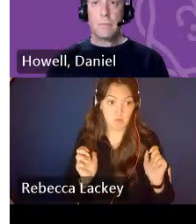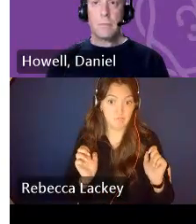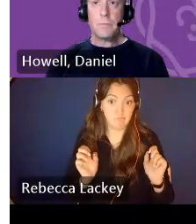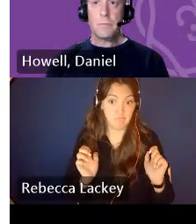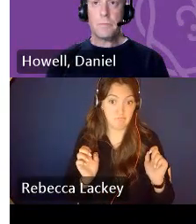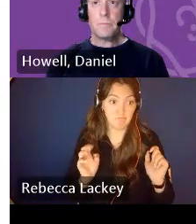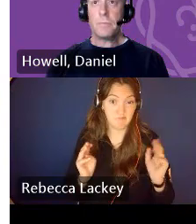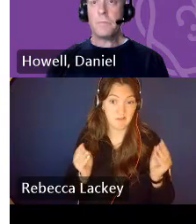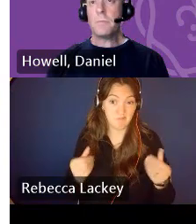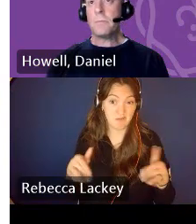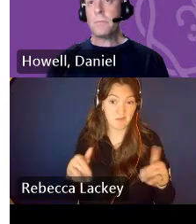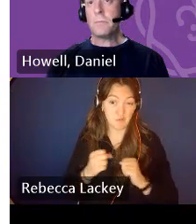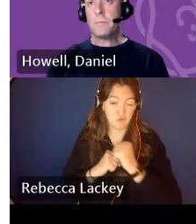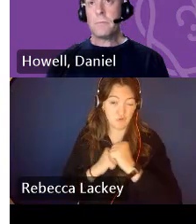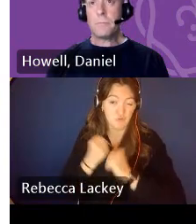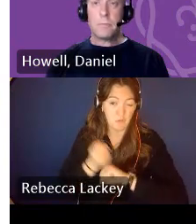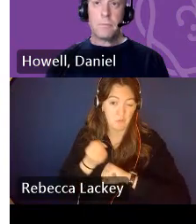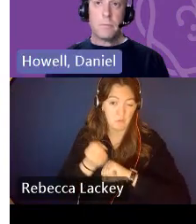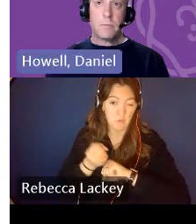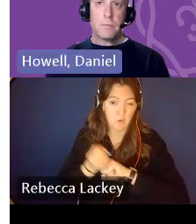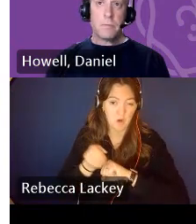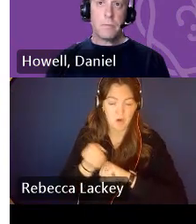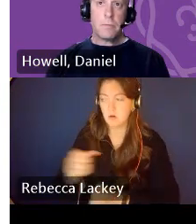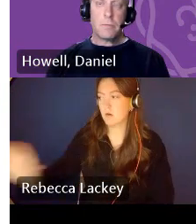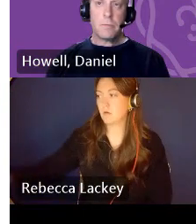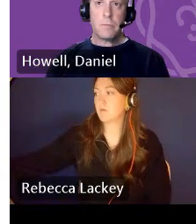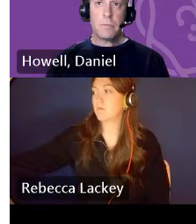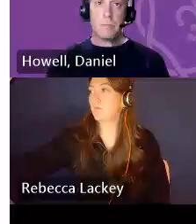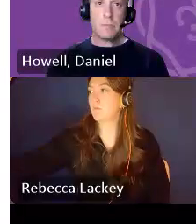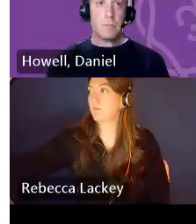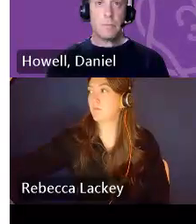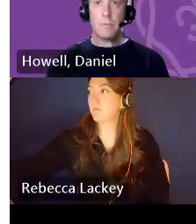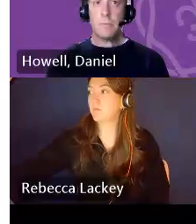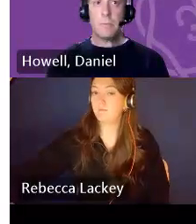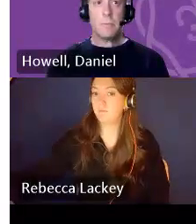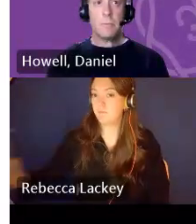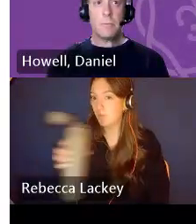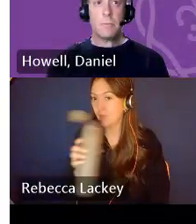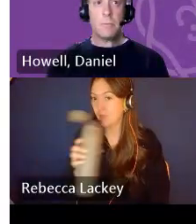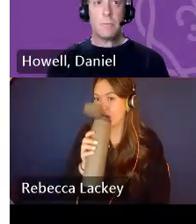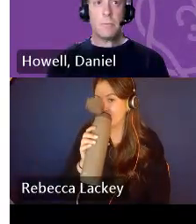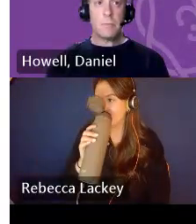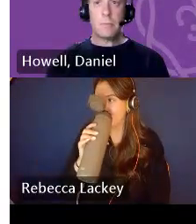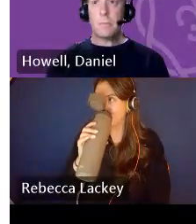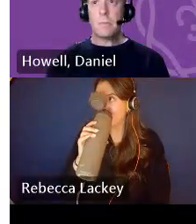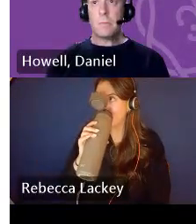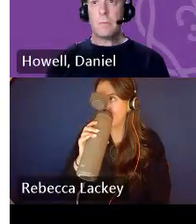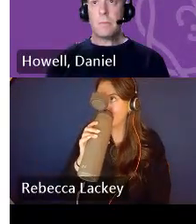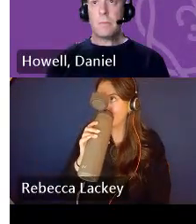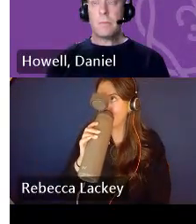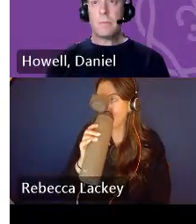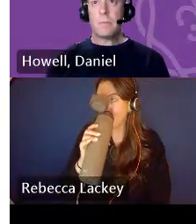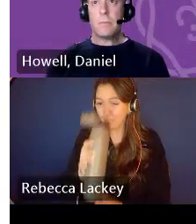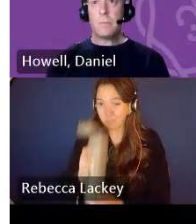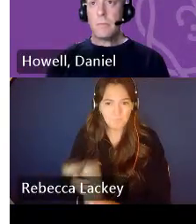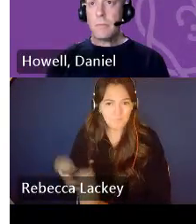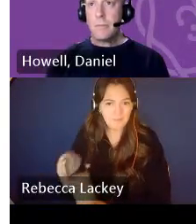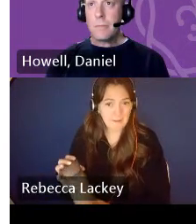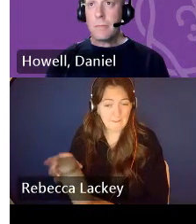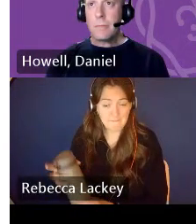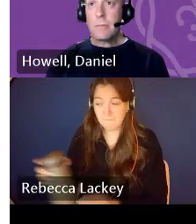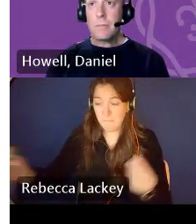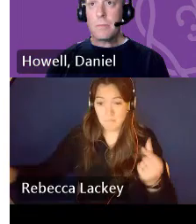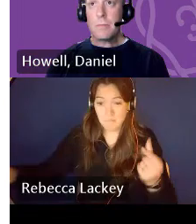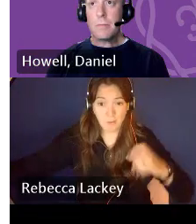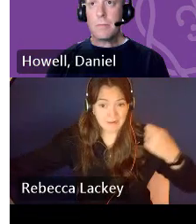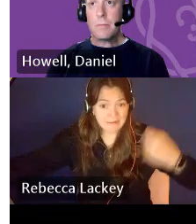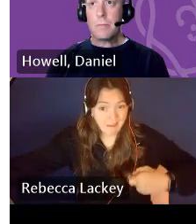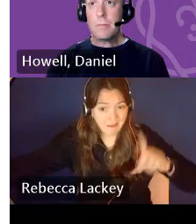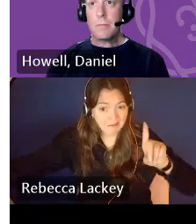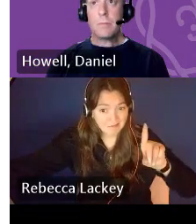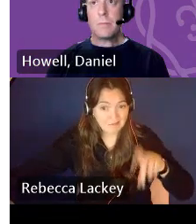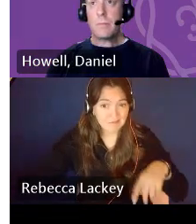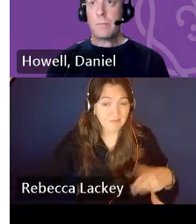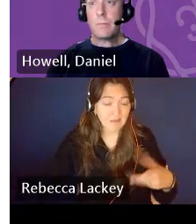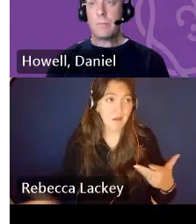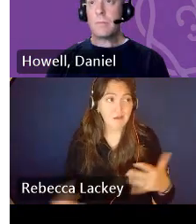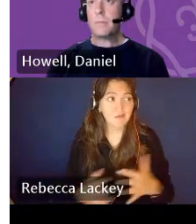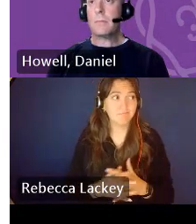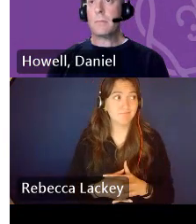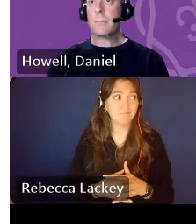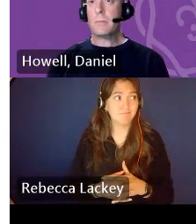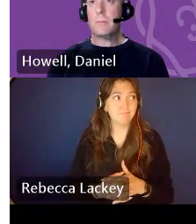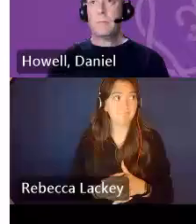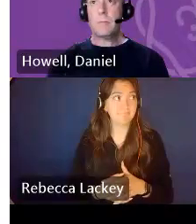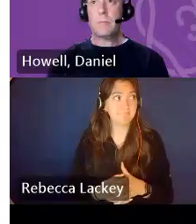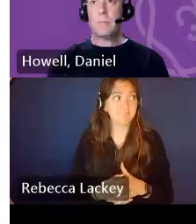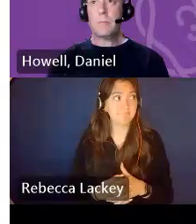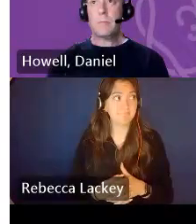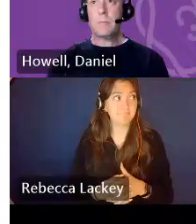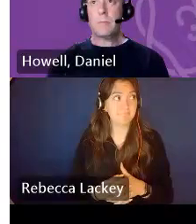material support um I guess that's inferring uh property taxes which uh